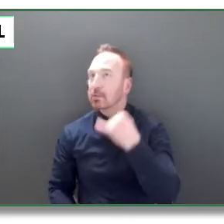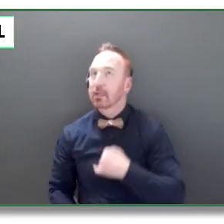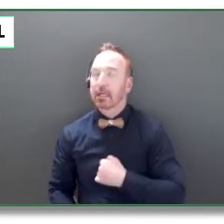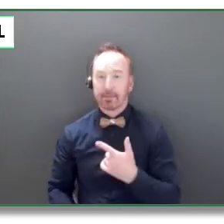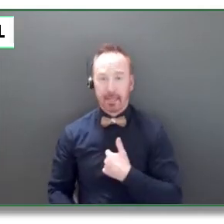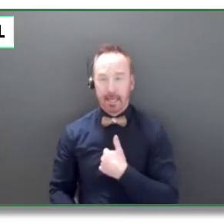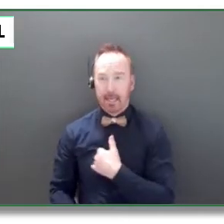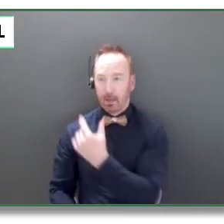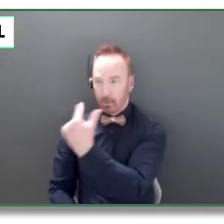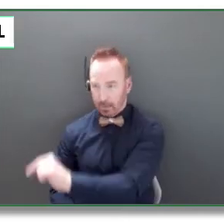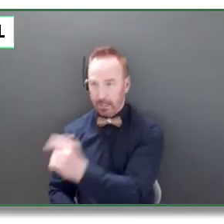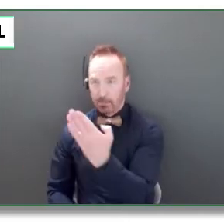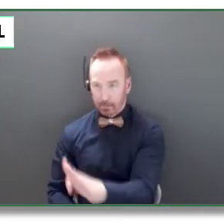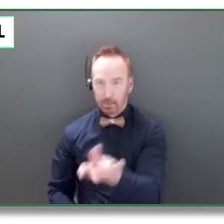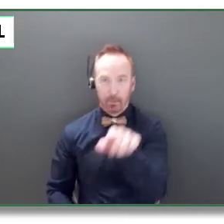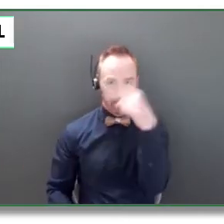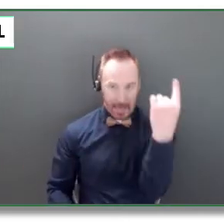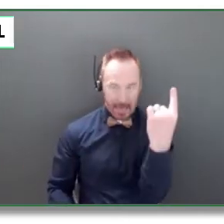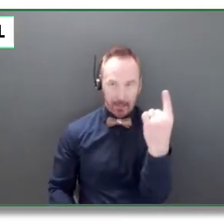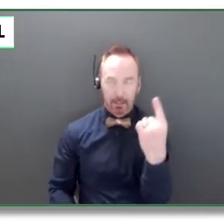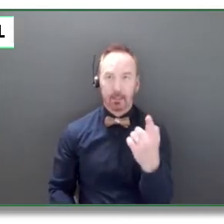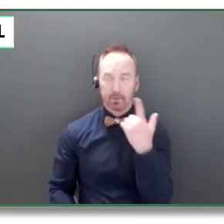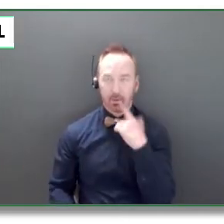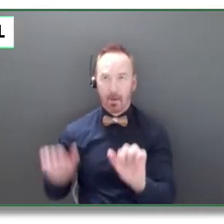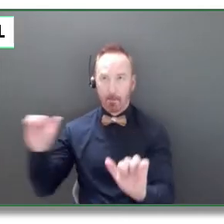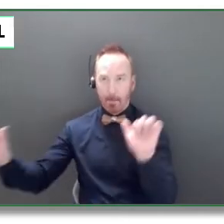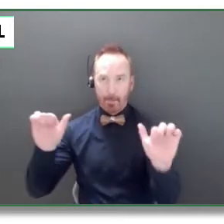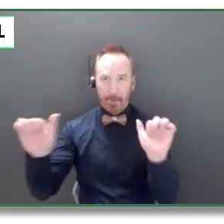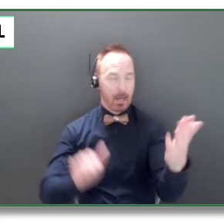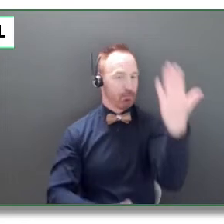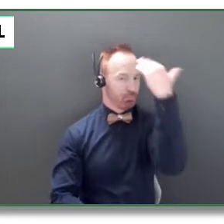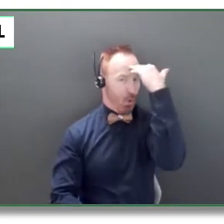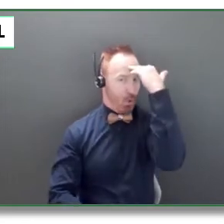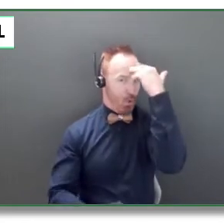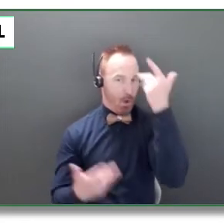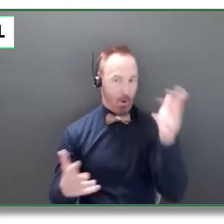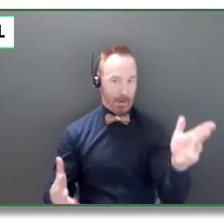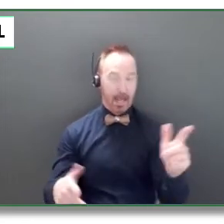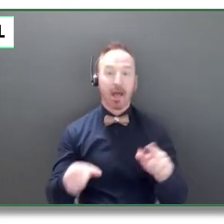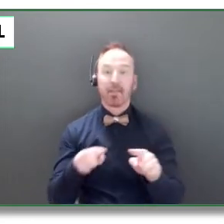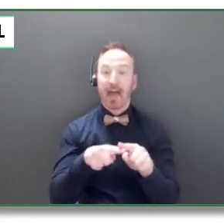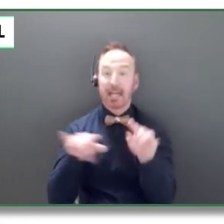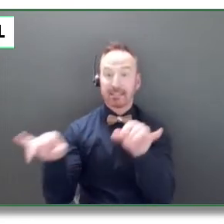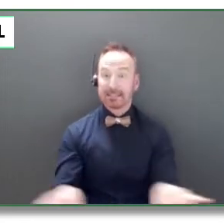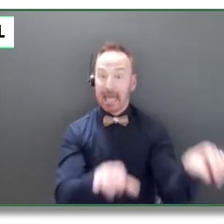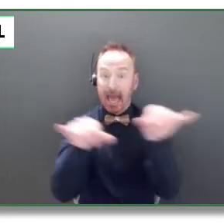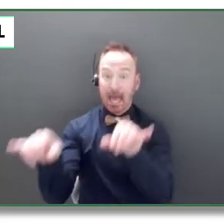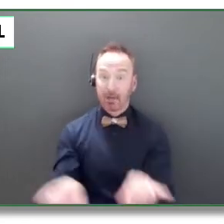um and we're hoping to have that pretty much standardized across Canada so that